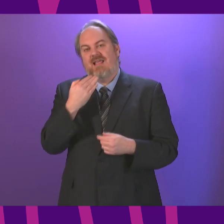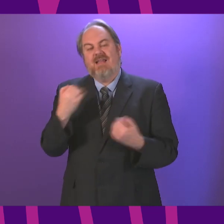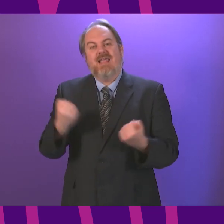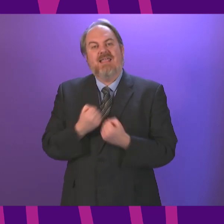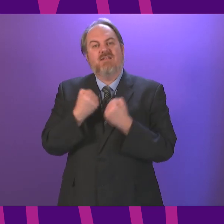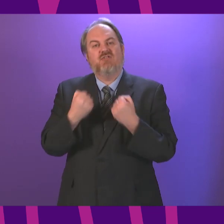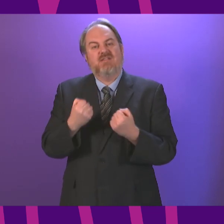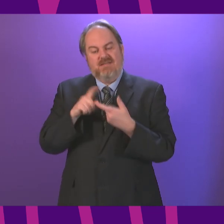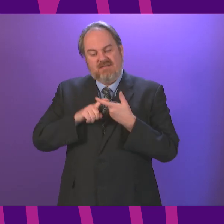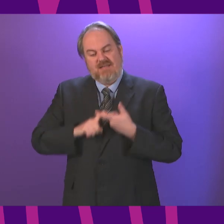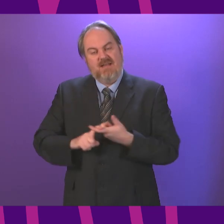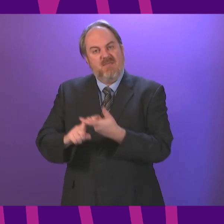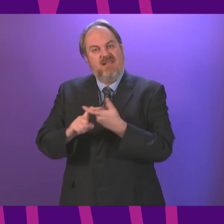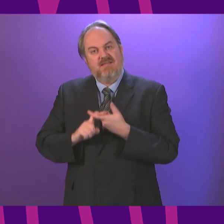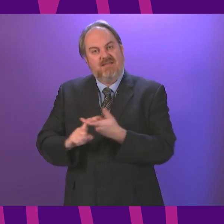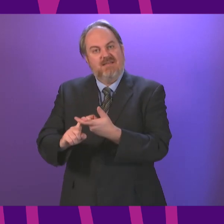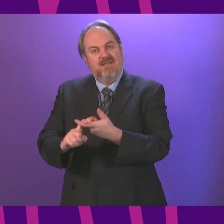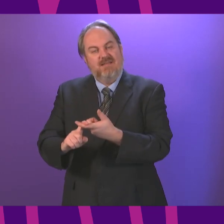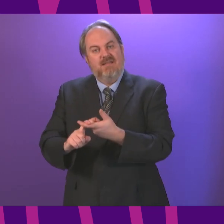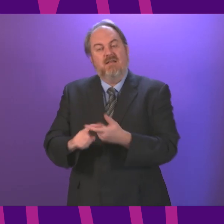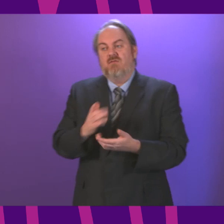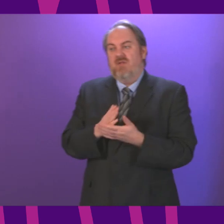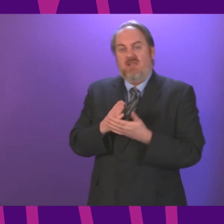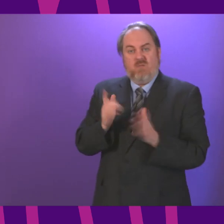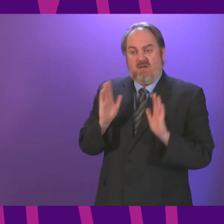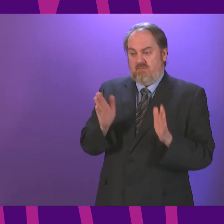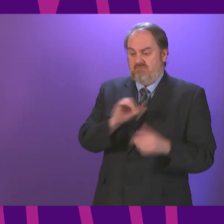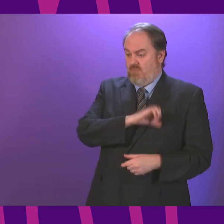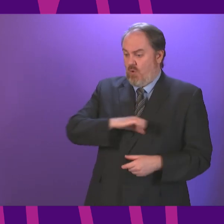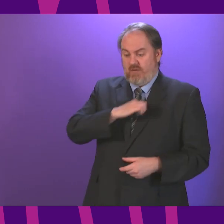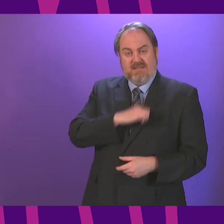There is no dubiety or disagreement about the destination, but how the